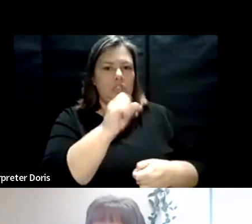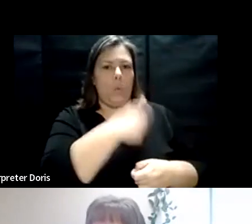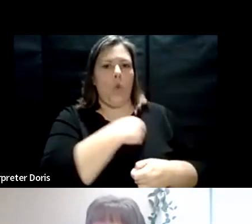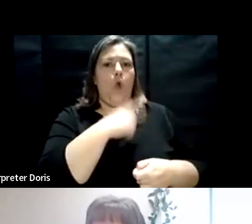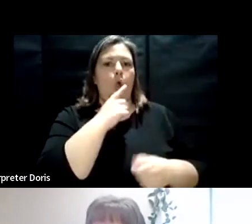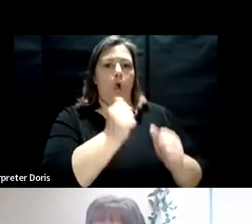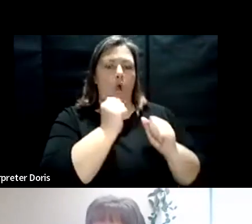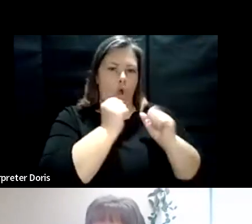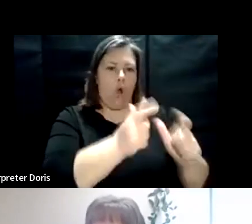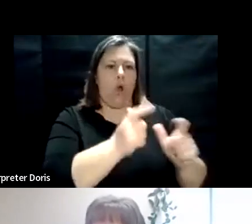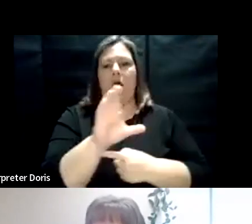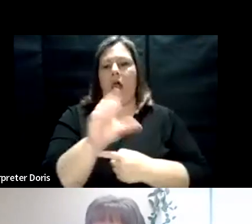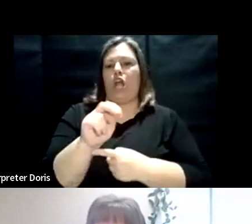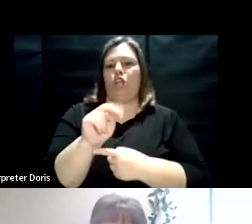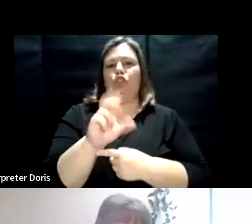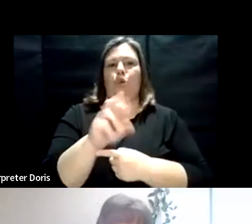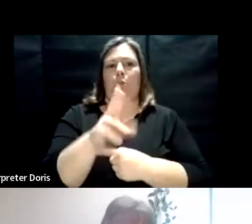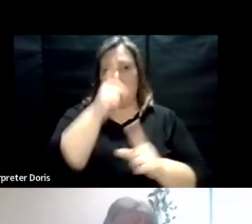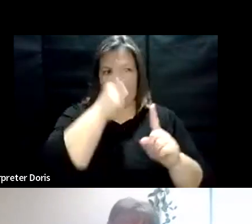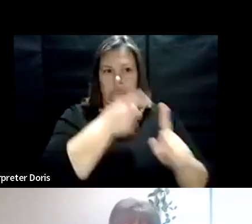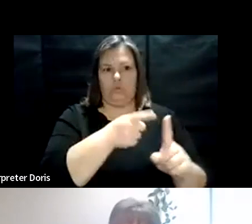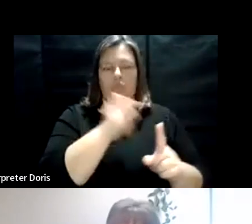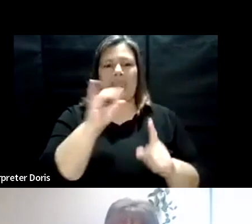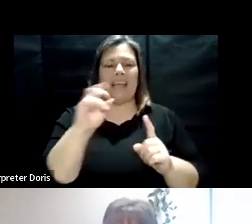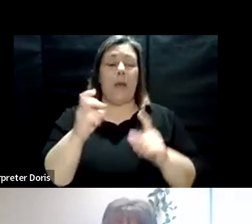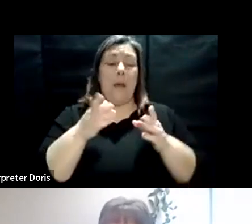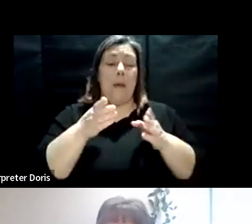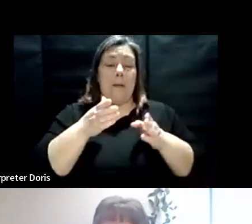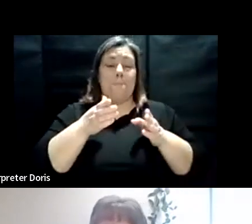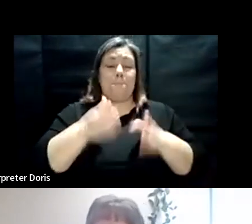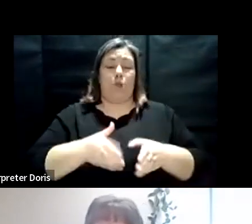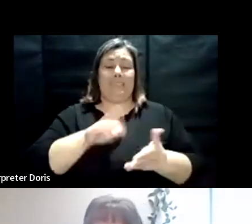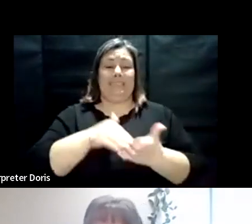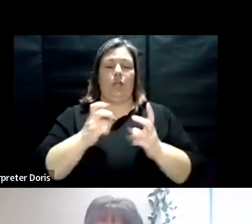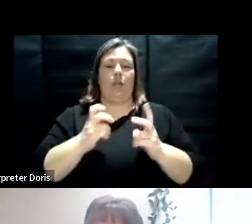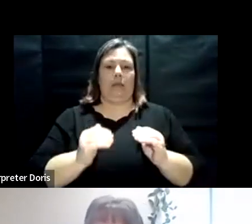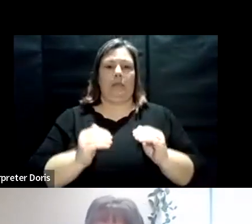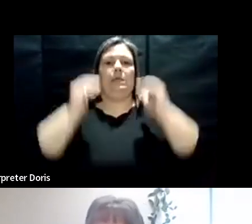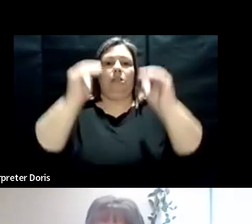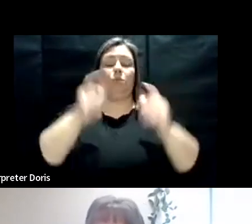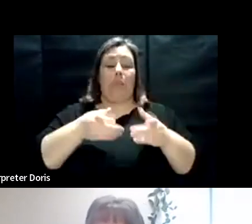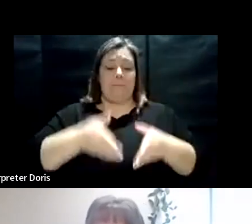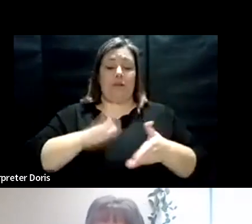But we often see having people ideas put into folks to make those decisions what others want of them consumer control is what Centers For Independent Living practice. Consumer control is what centers for independent living practice. So we're all consumer driven. We're all consumer driven. And that is a step up from person centered so person centered. The way that I look at person centered is, it's okay.